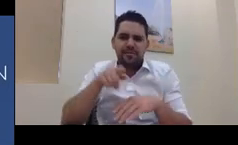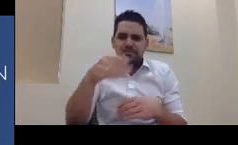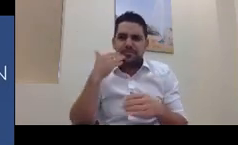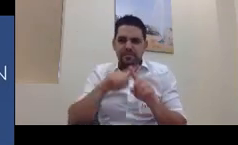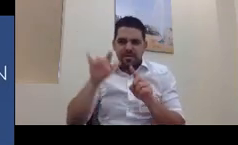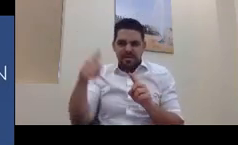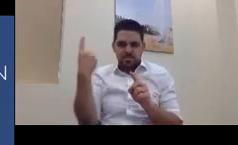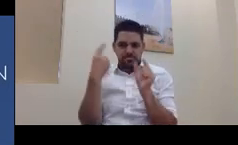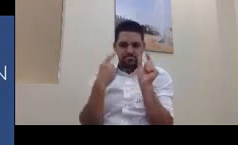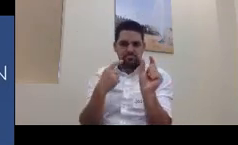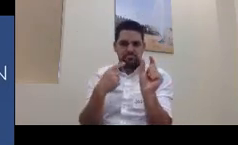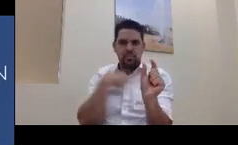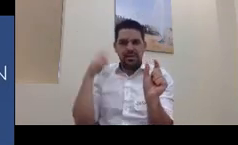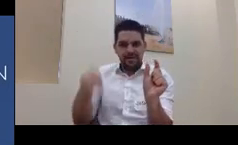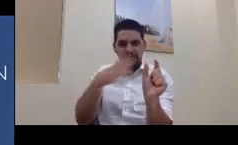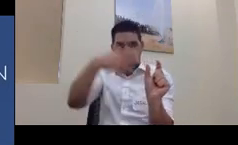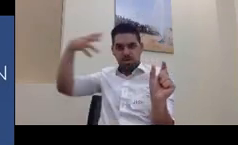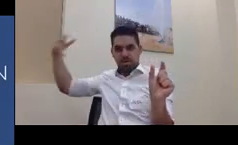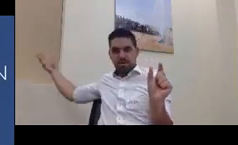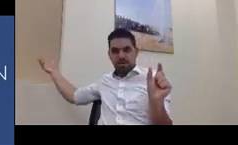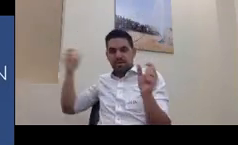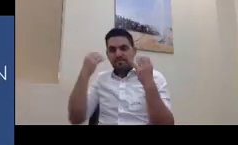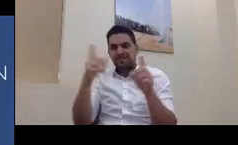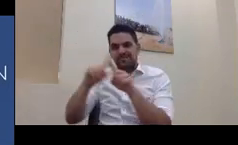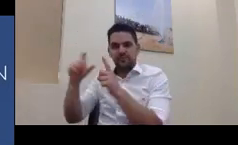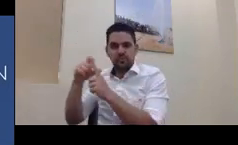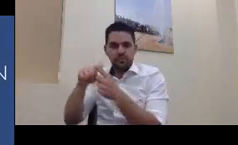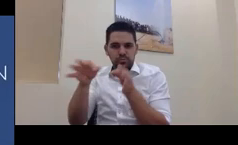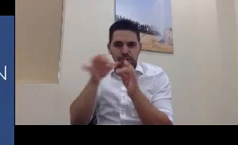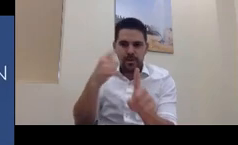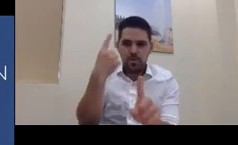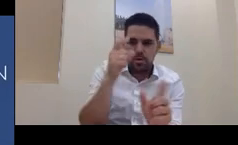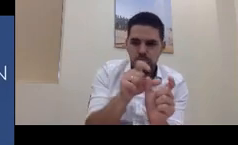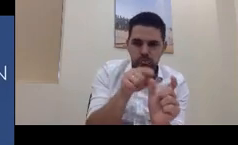and light on you, but it's just one word. We have to expand on that too many different words